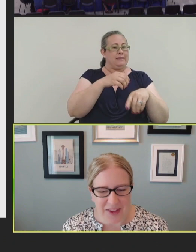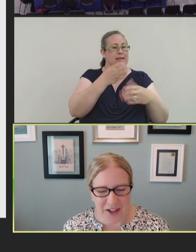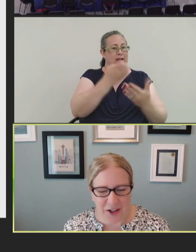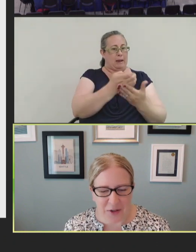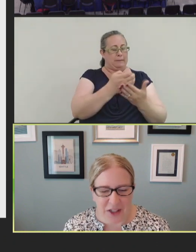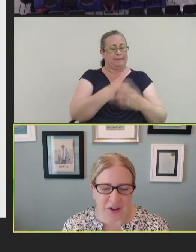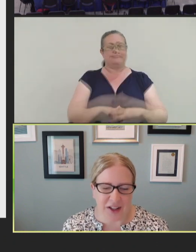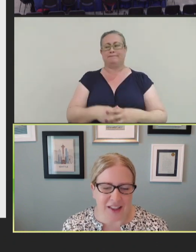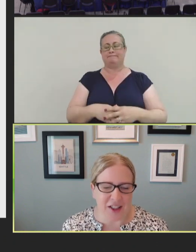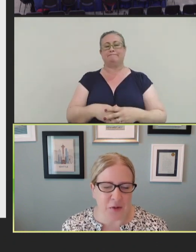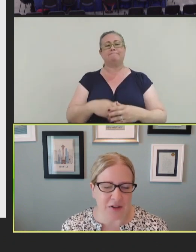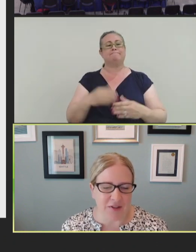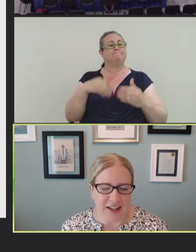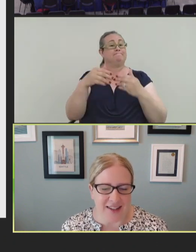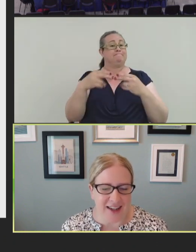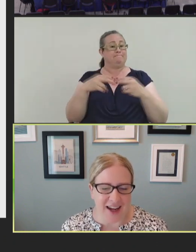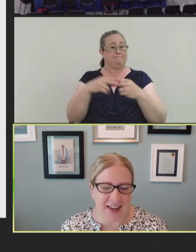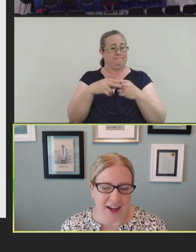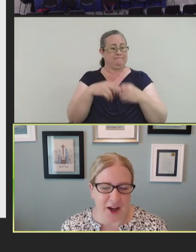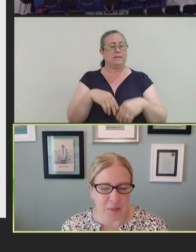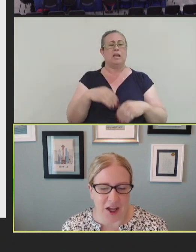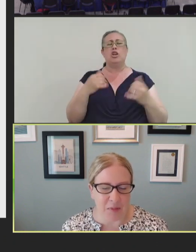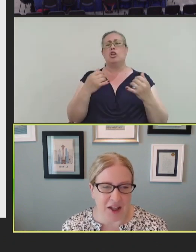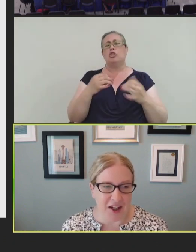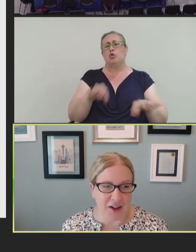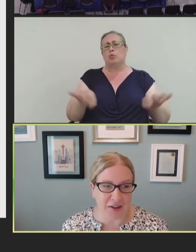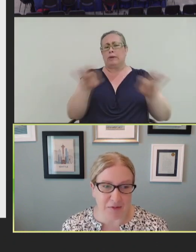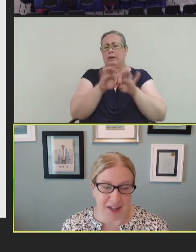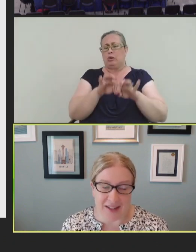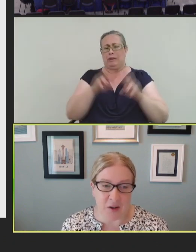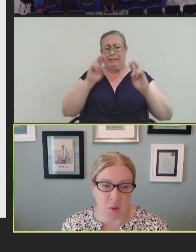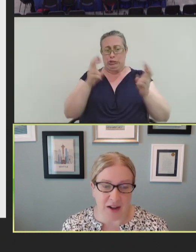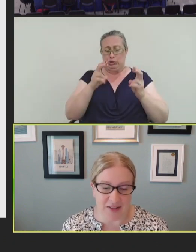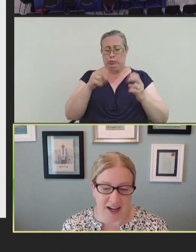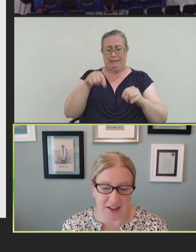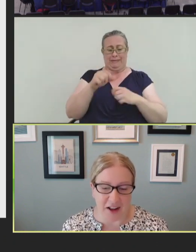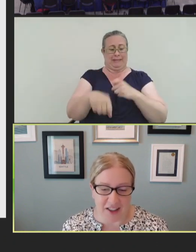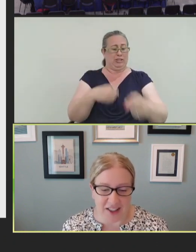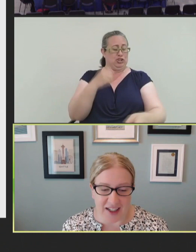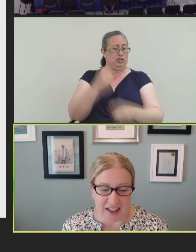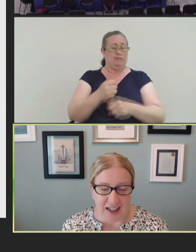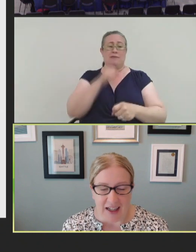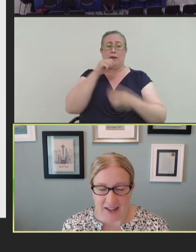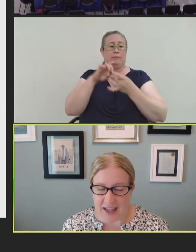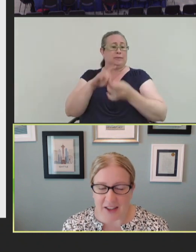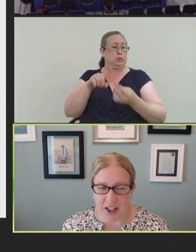The critical issue we're facing in the upcoming year isn't one of technology. It's actually